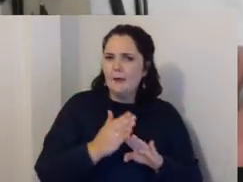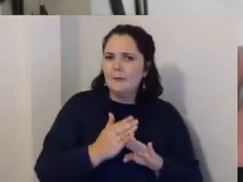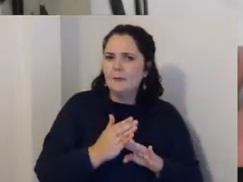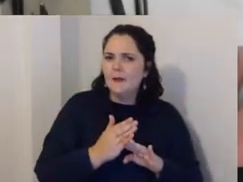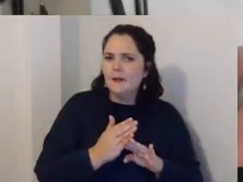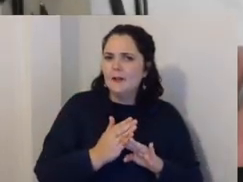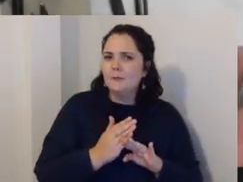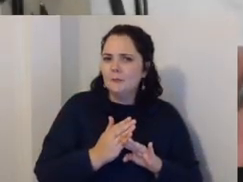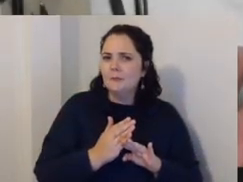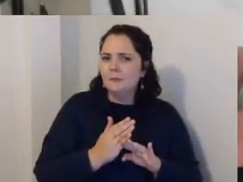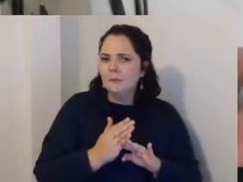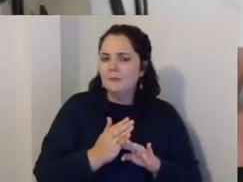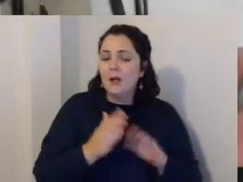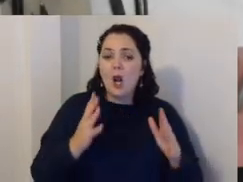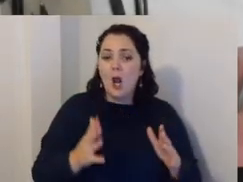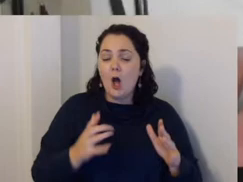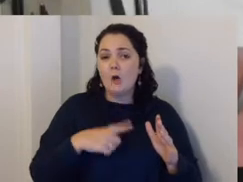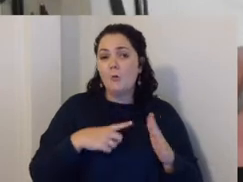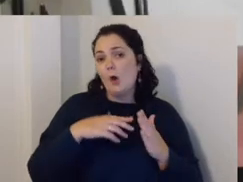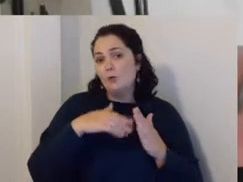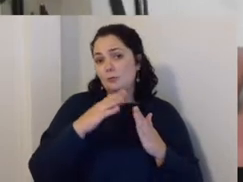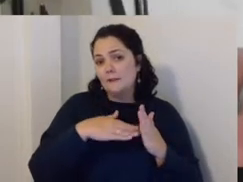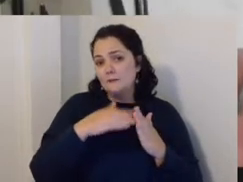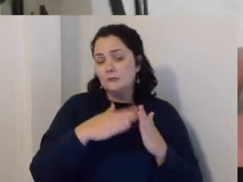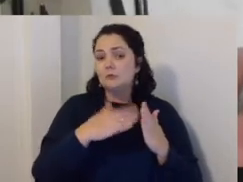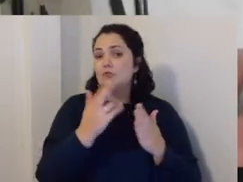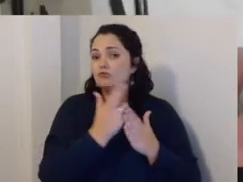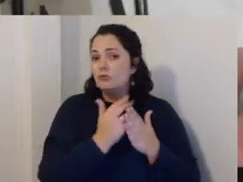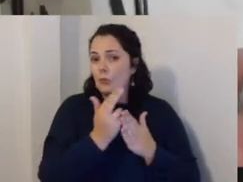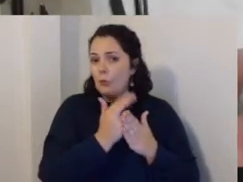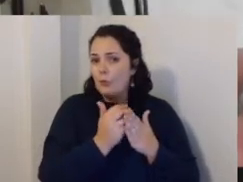of uh of drawing and painting which was driven by some of it by paint